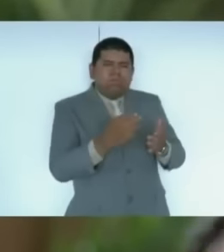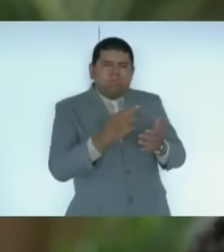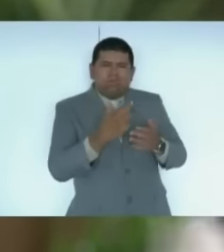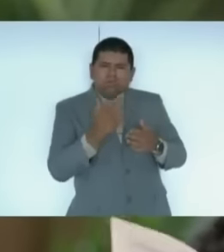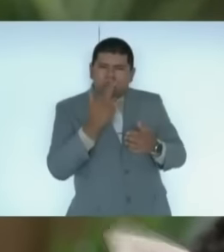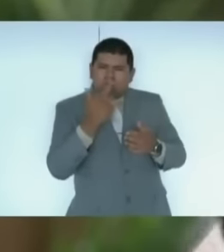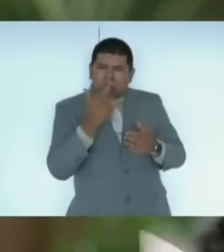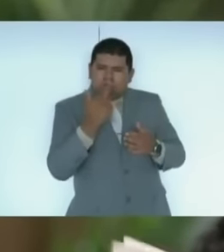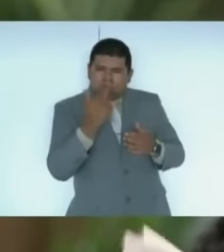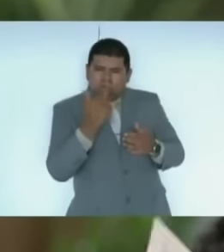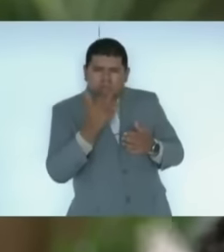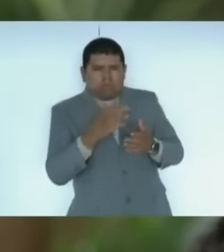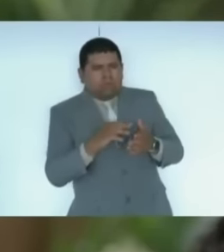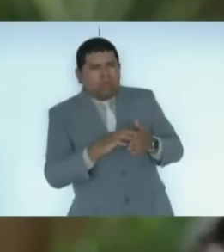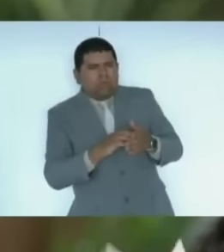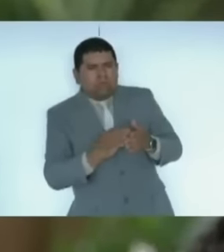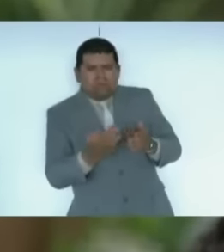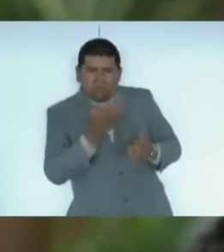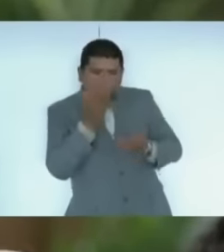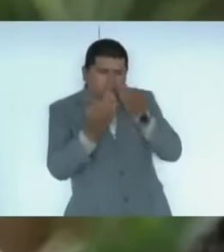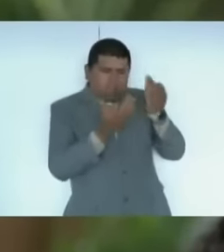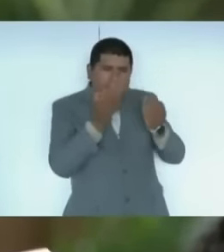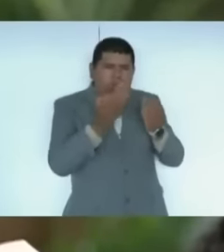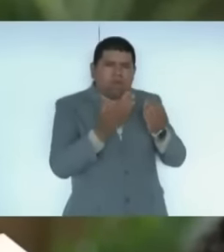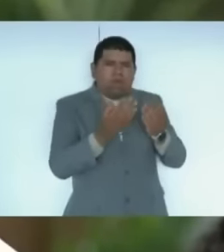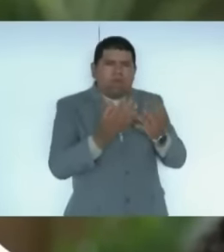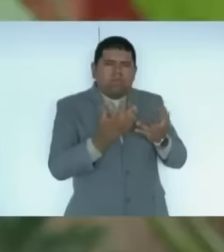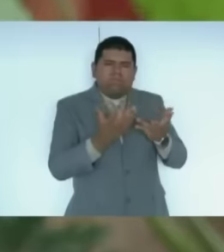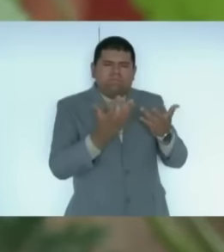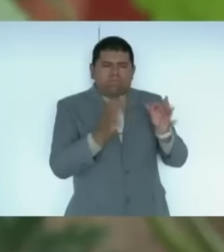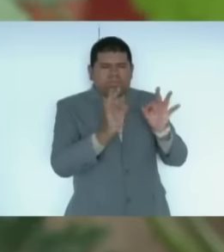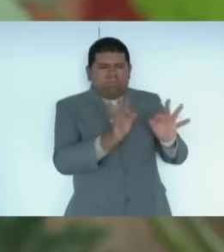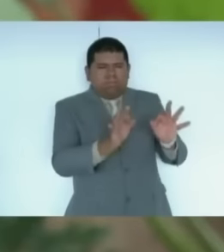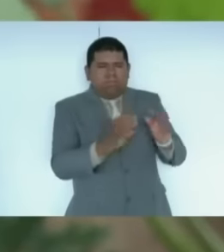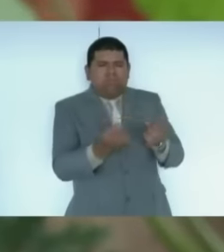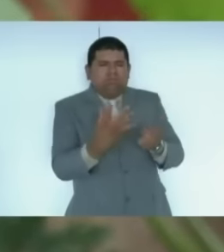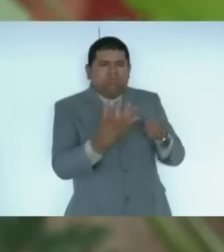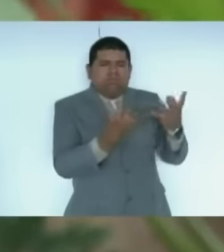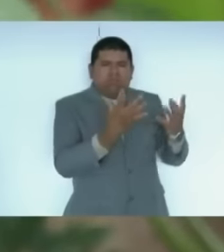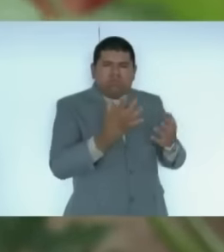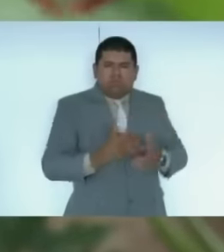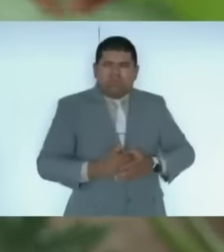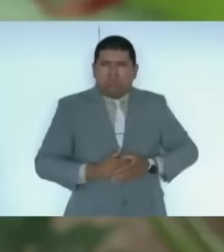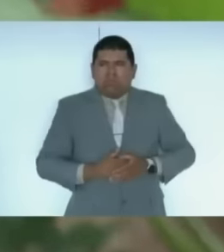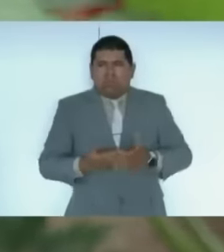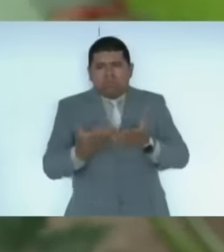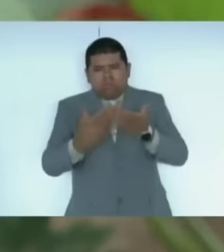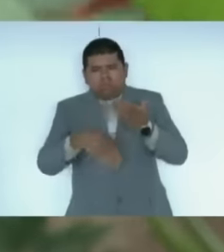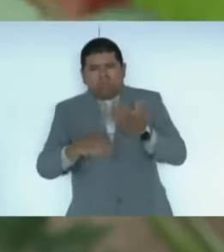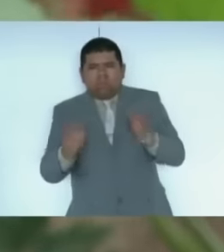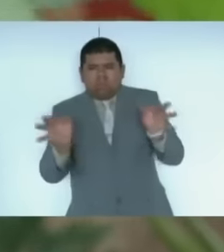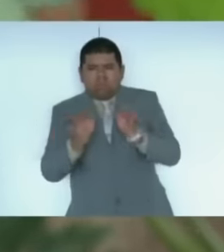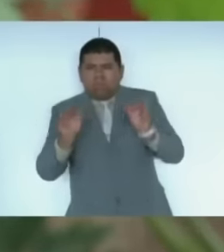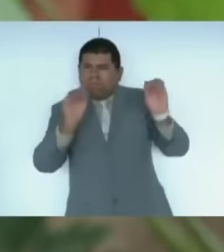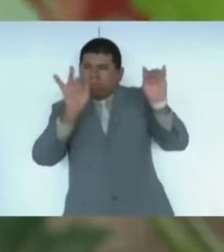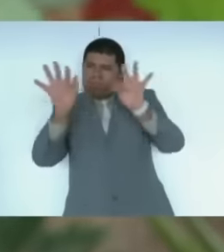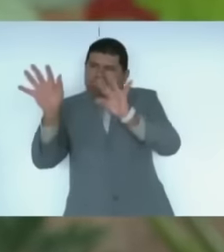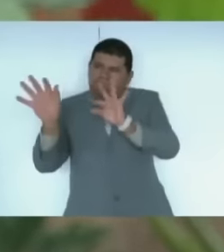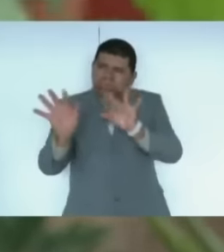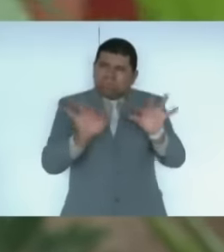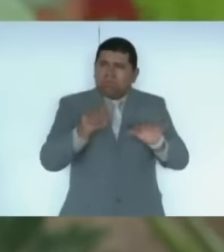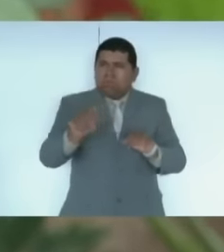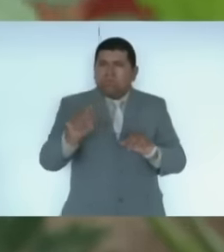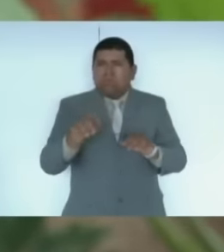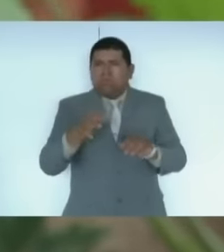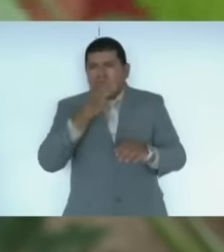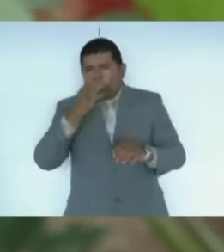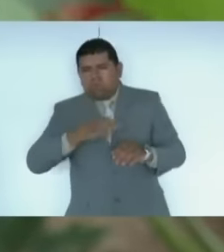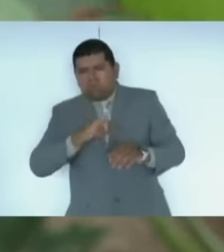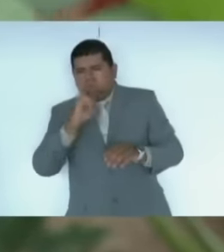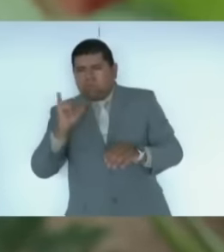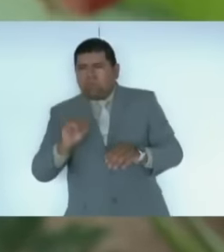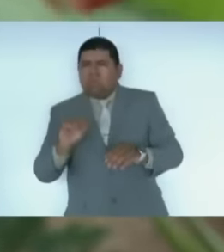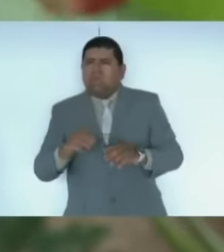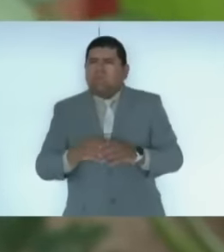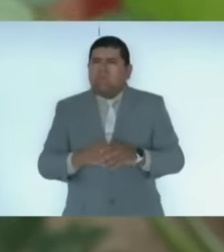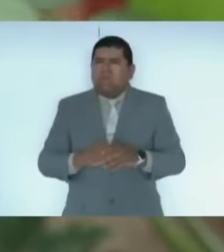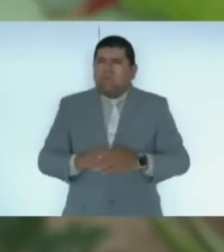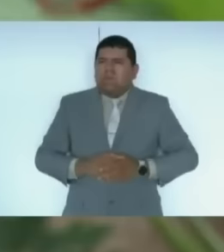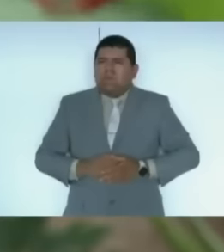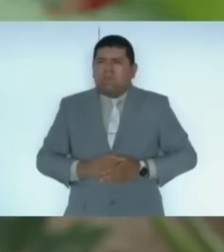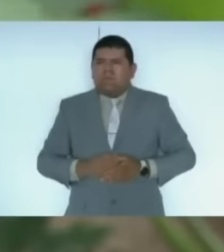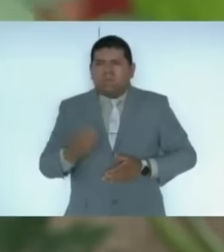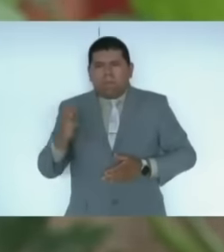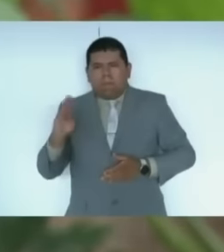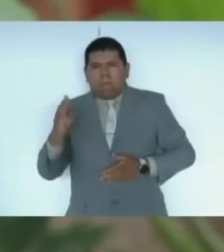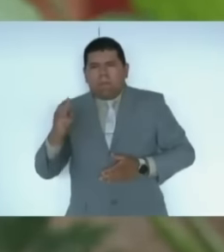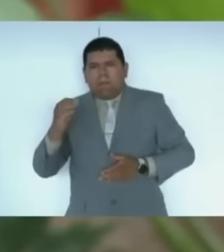, true to my freshness, winter will follow, but you did not tell me that May would be eternal, there,